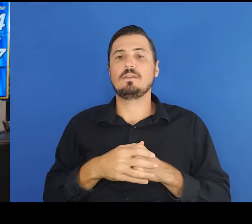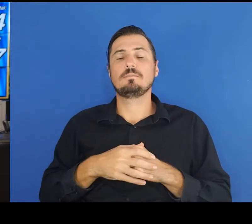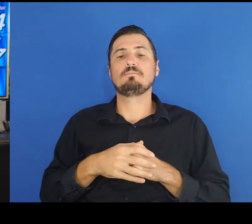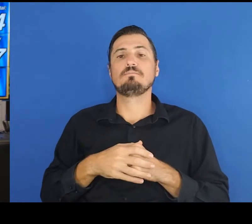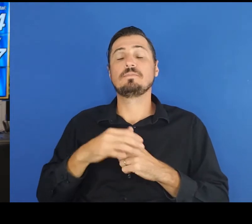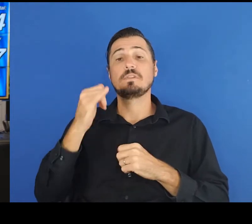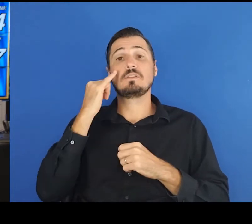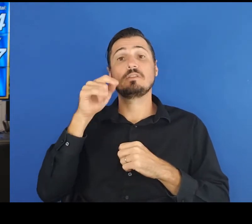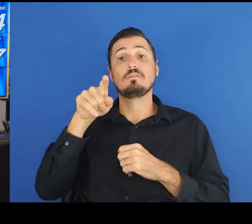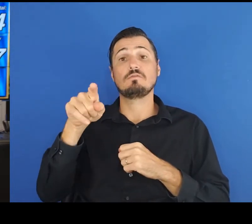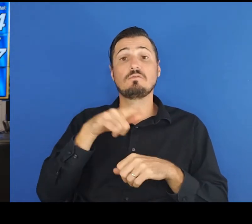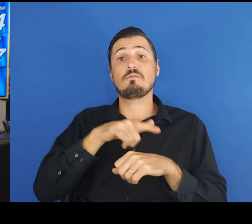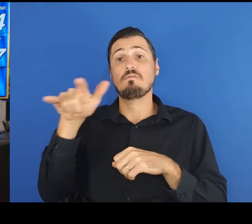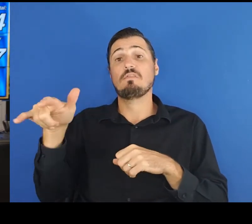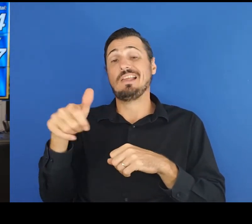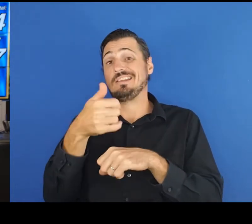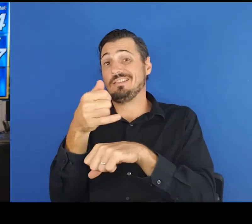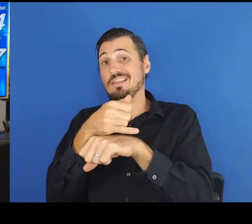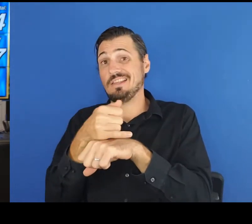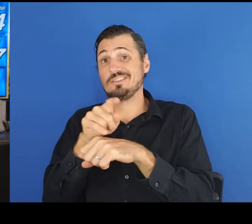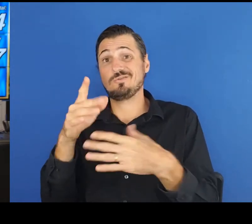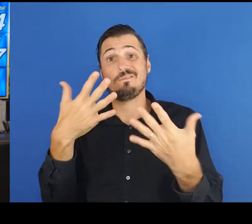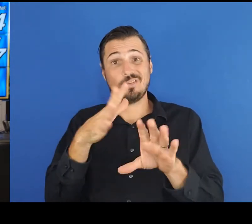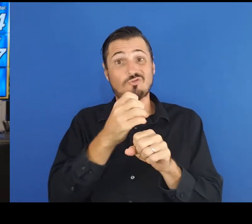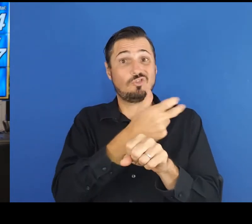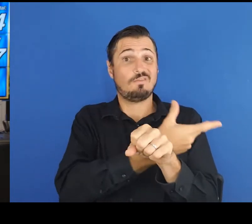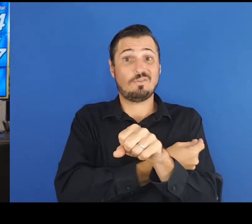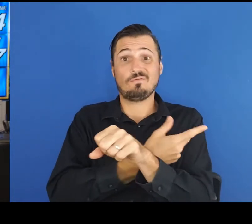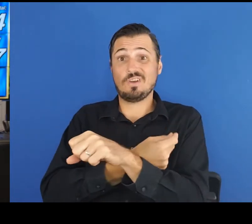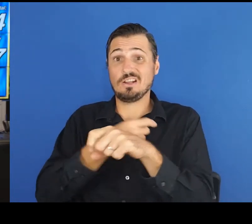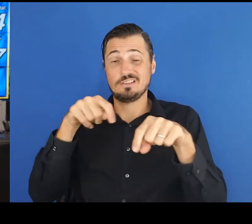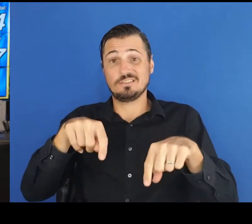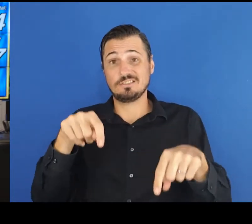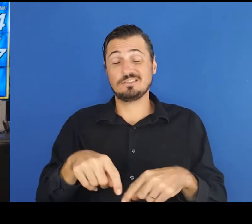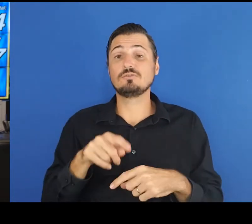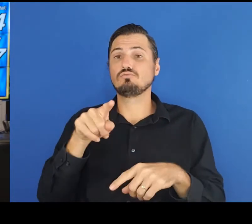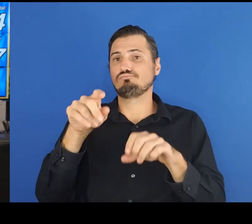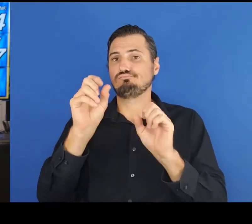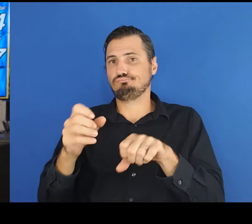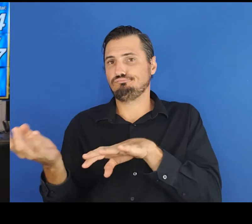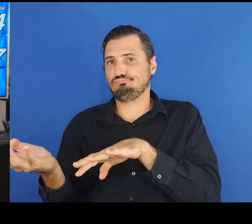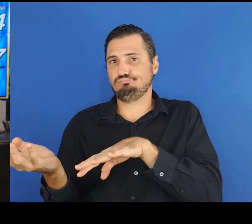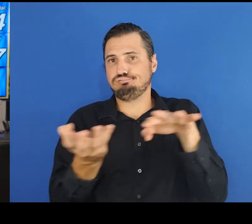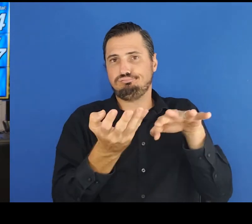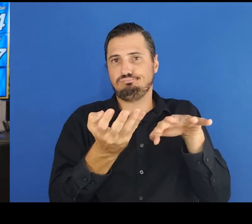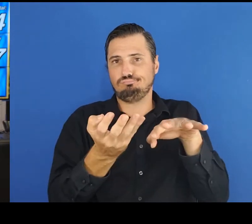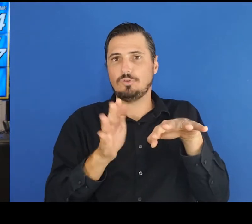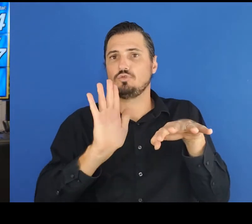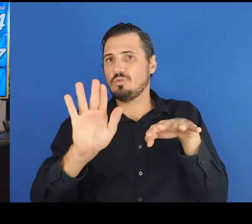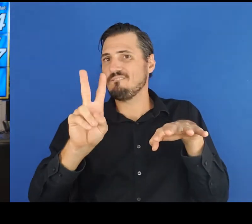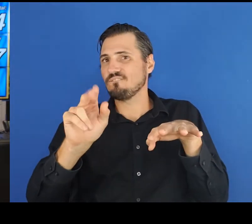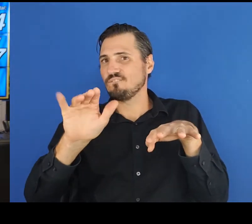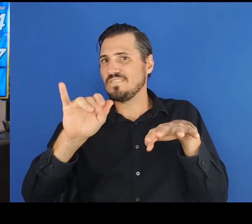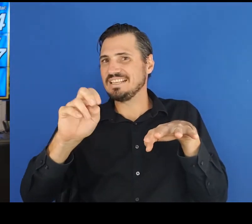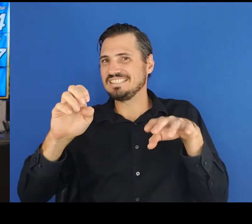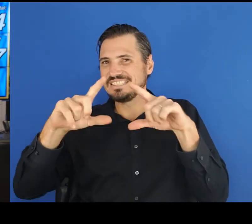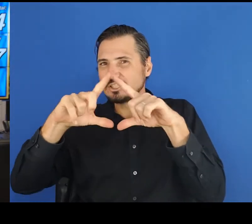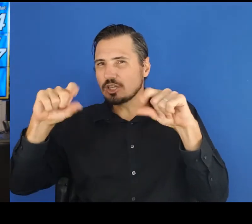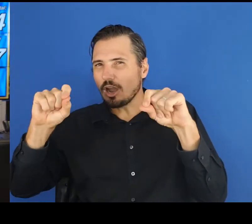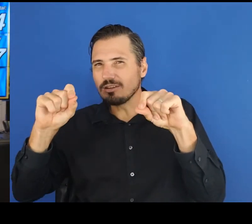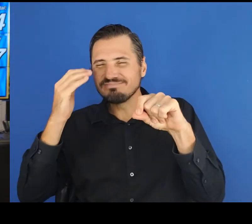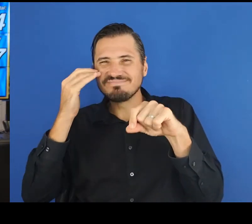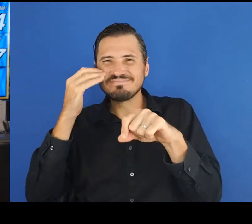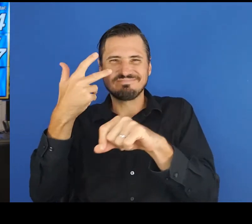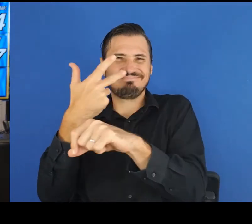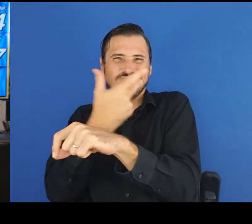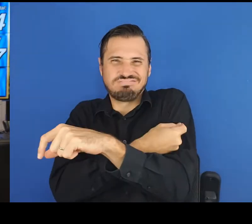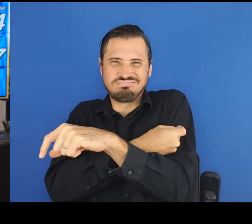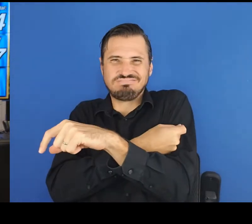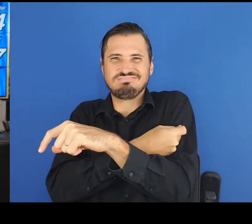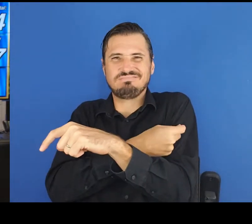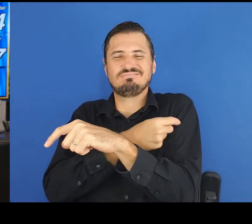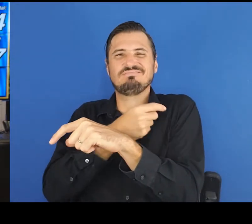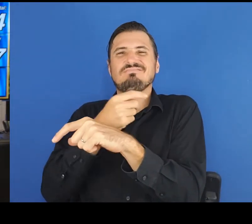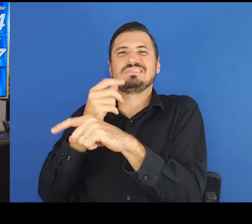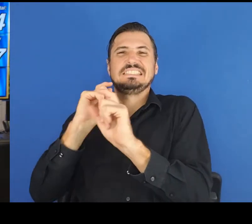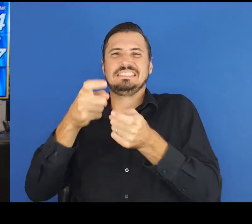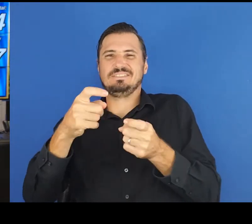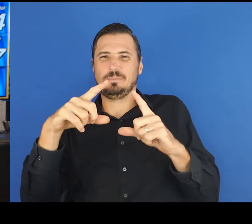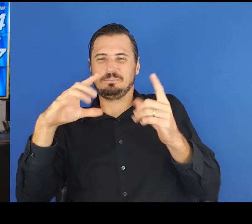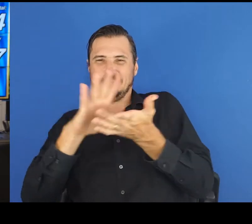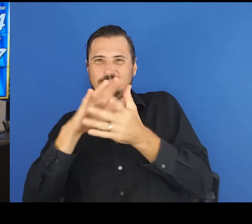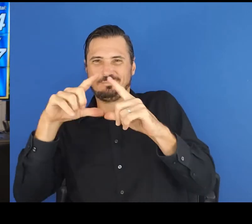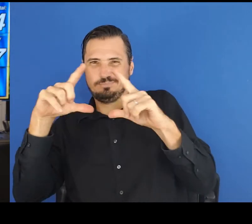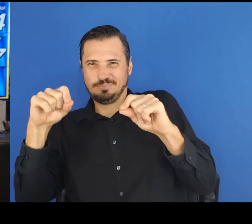If you are traveling interisland, and have been vaccinated in the State of Hawai‘i, you may upload a photo of your vaccine card or VAMS certification onto your Safe Travels profile.